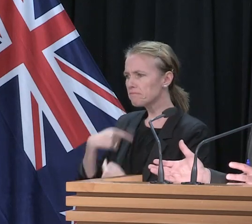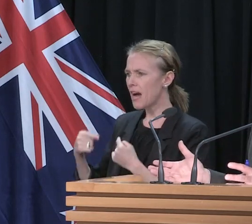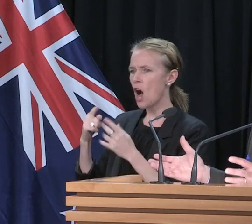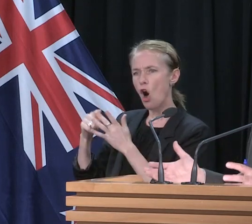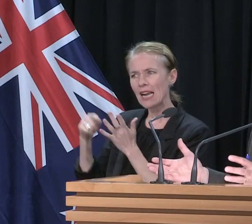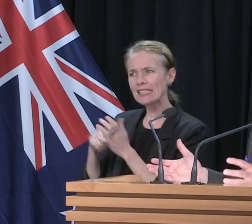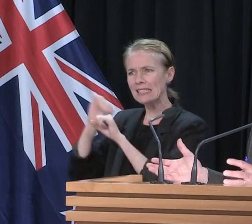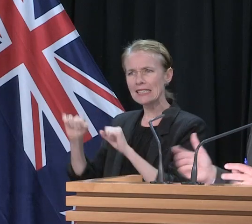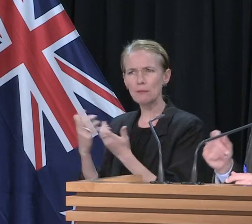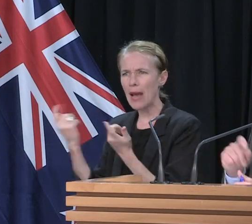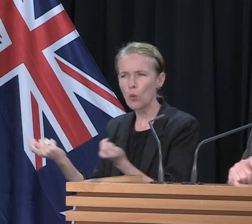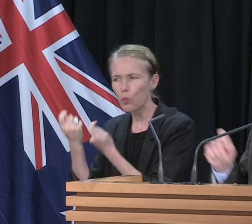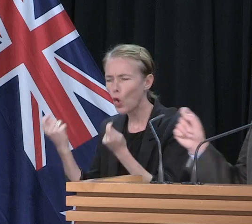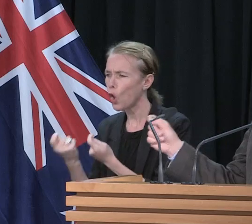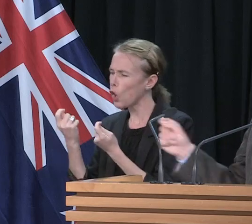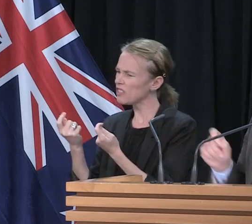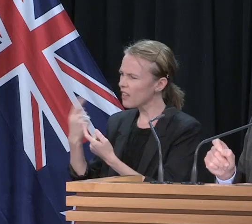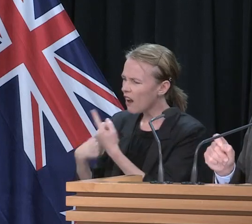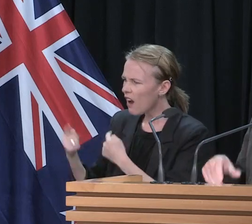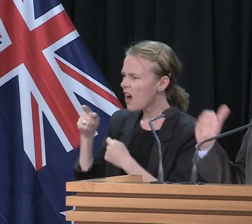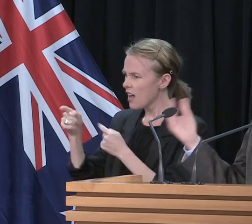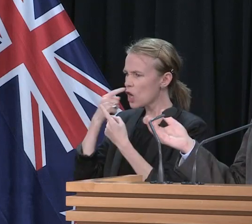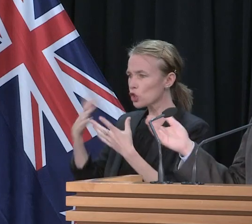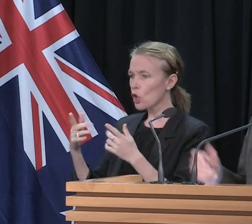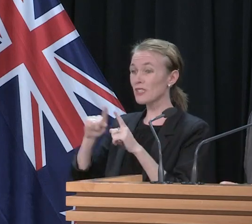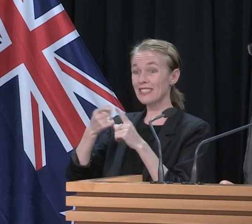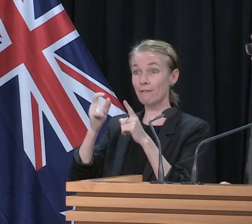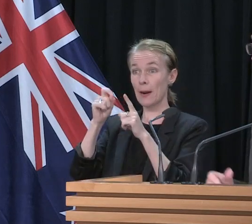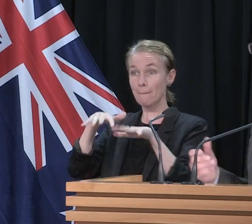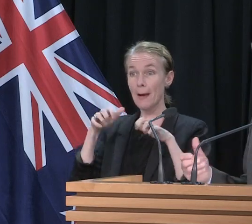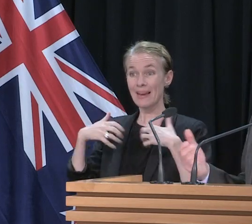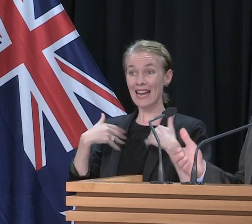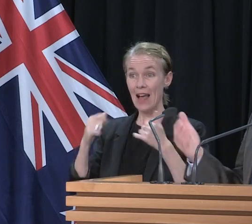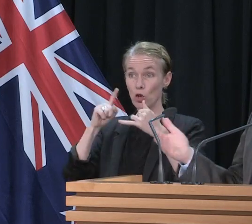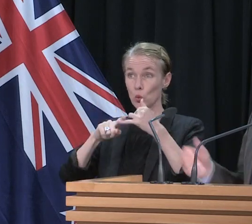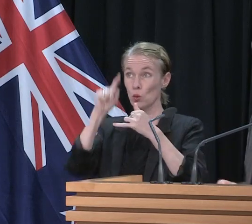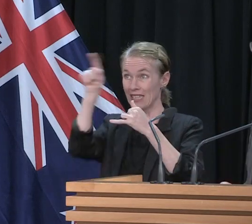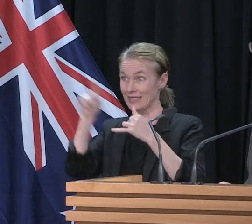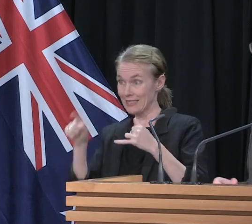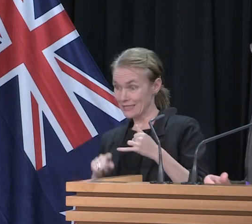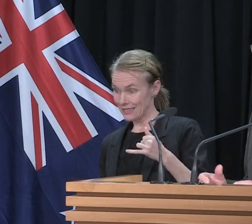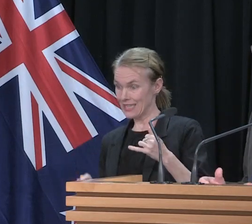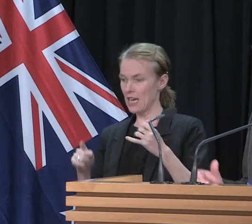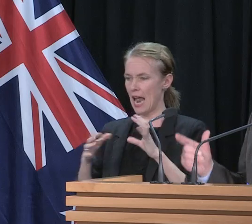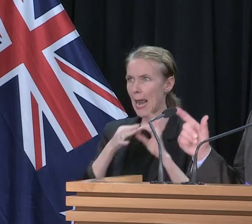Yesterday, I got walked through that - the IT system and how that works and how it